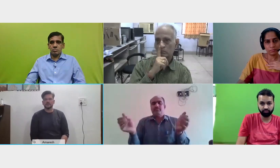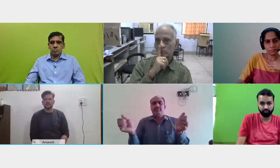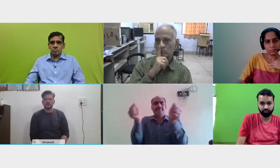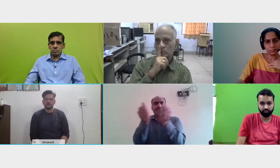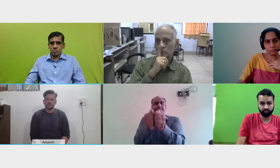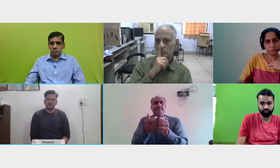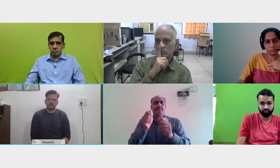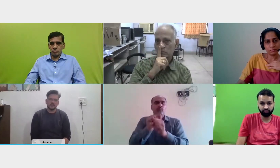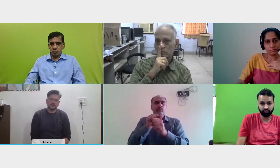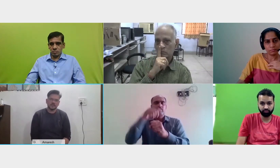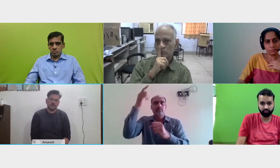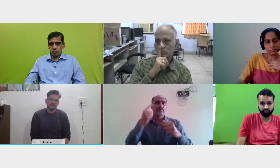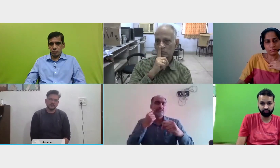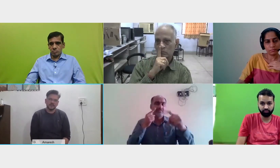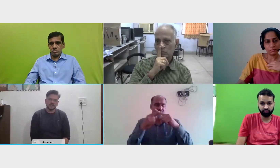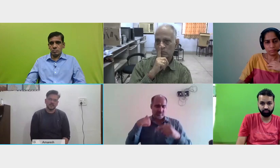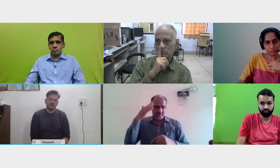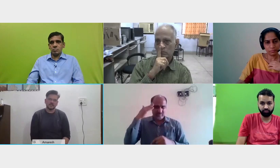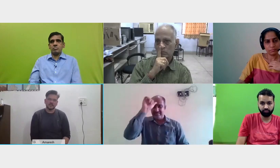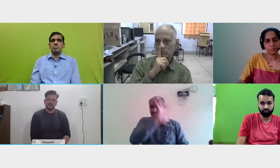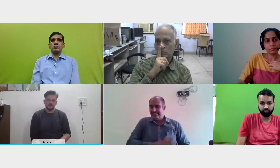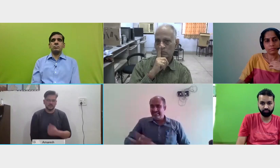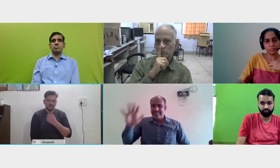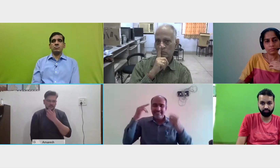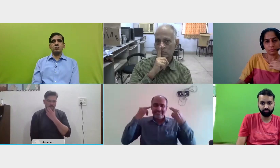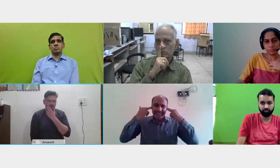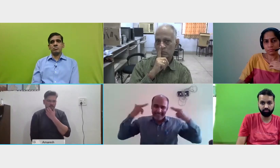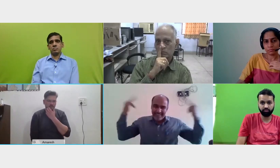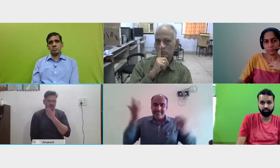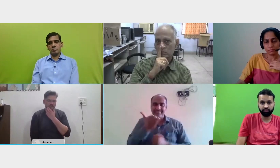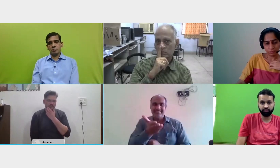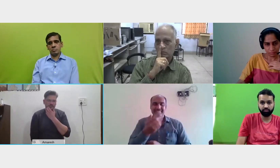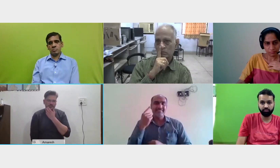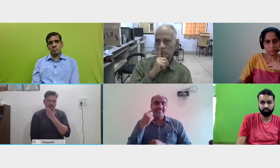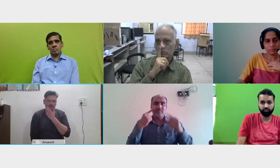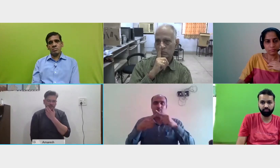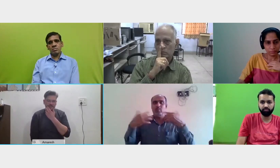being used. So certain things like that if they cannot understand, so what project they